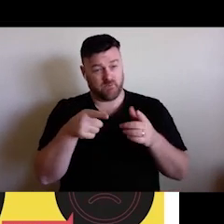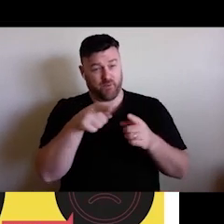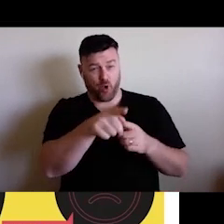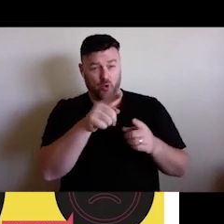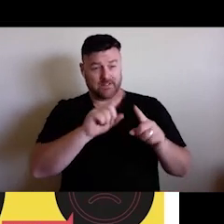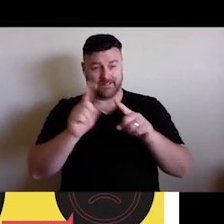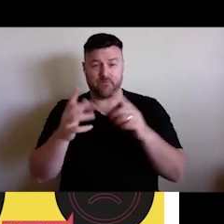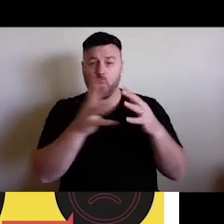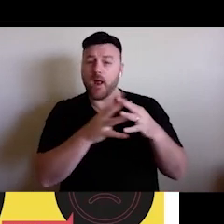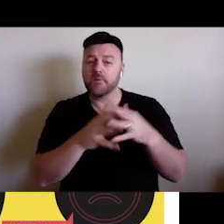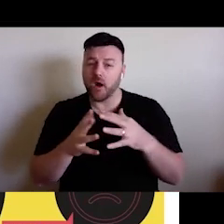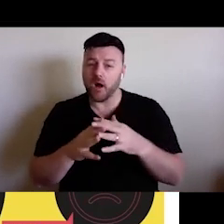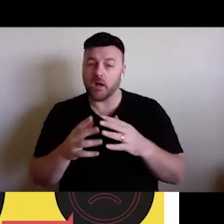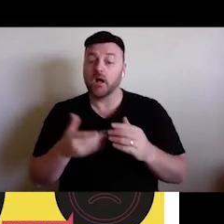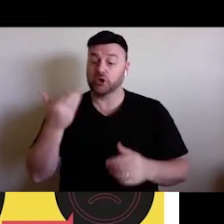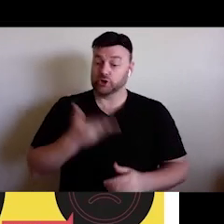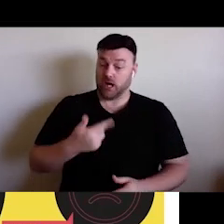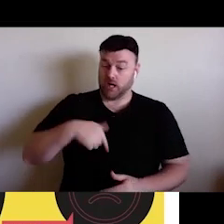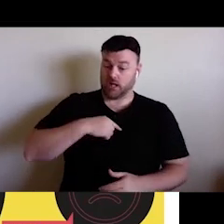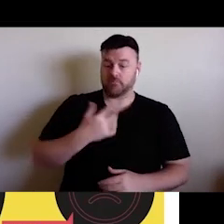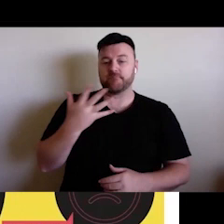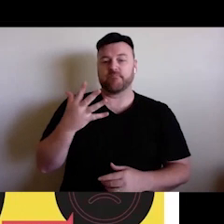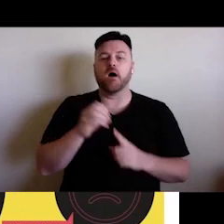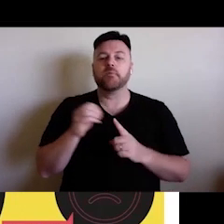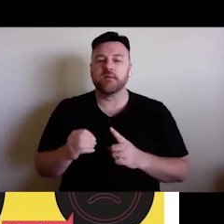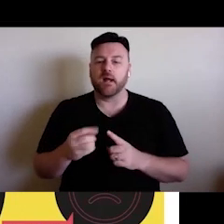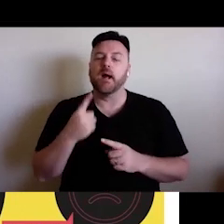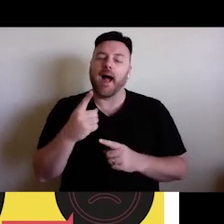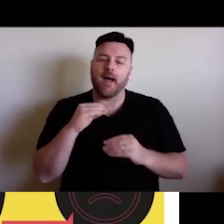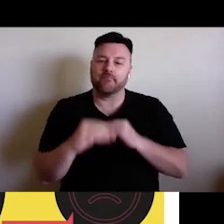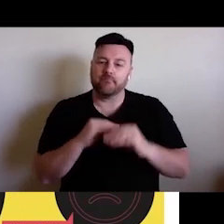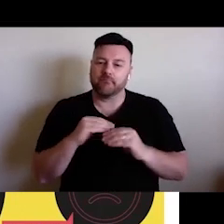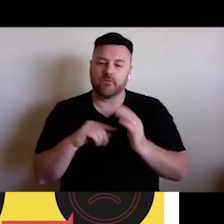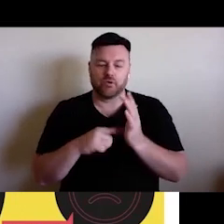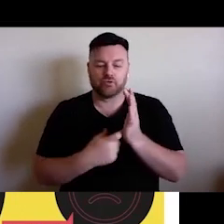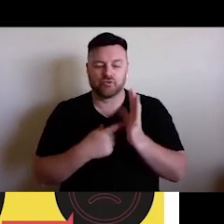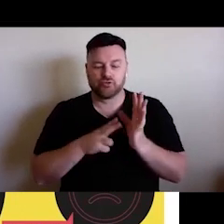more important is how people are using it. I think a great example is